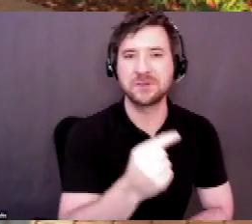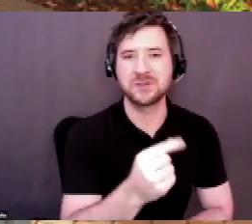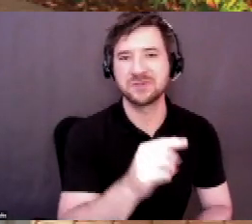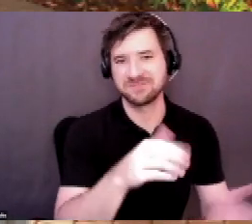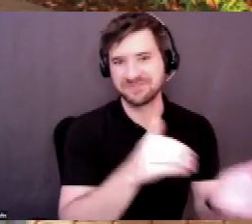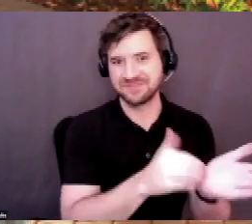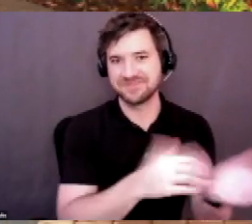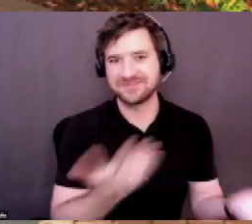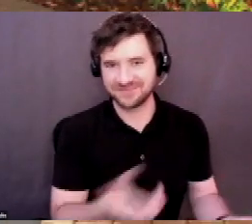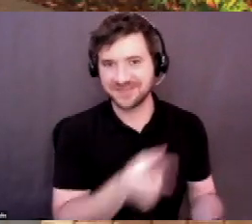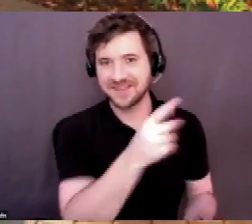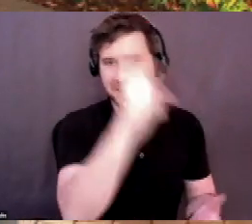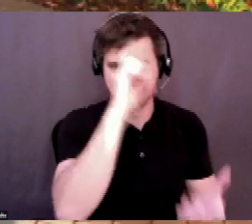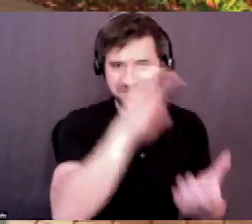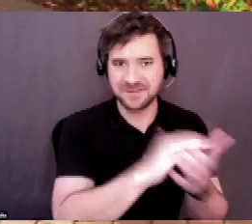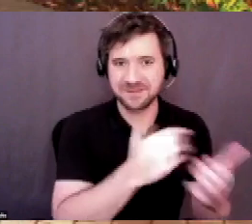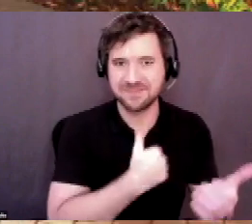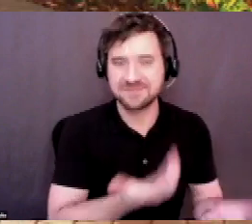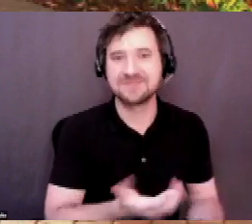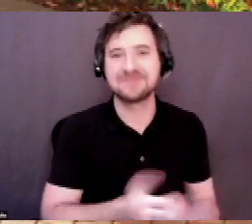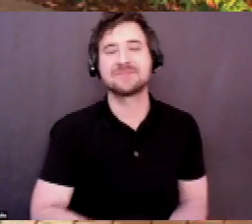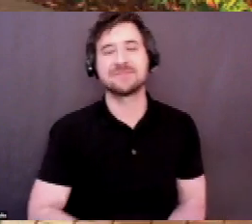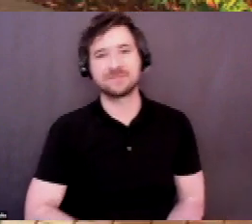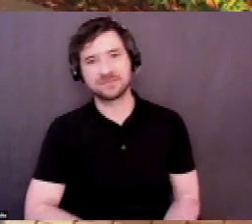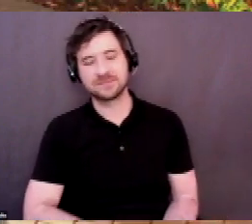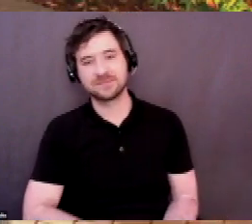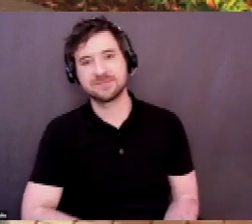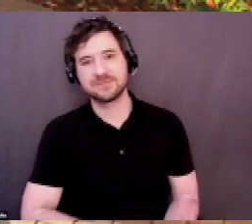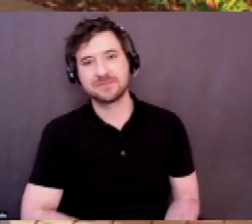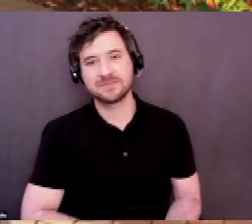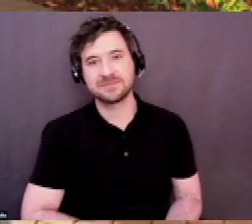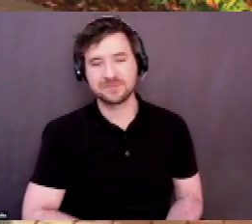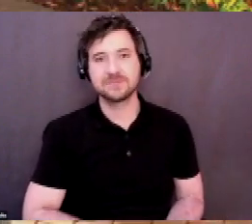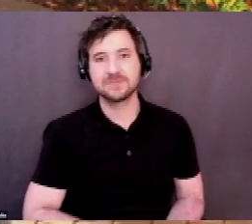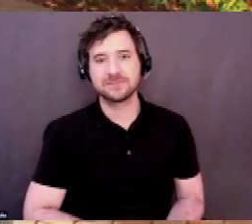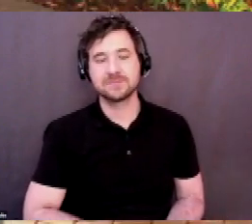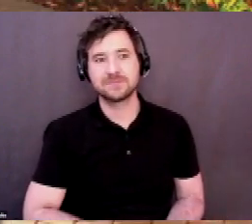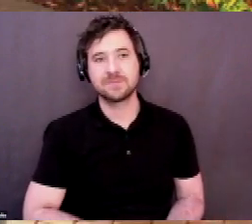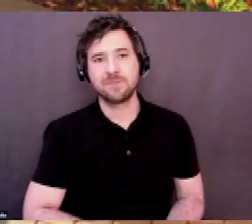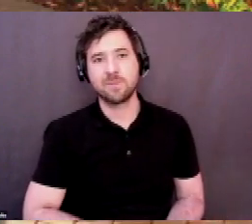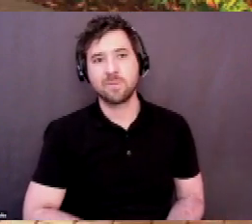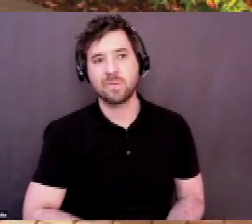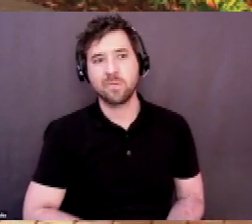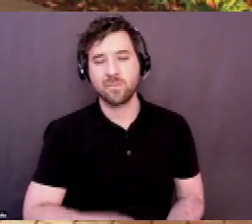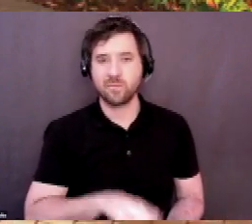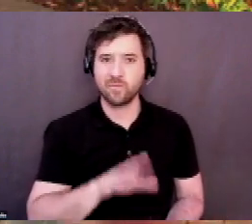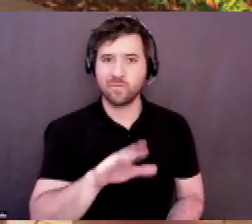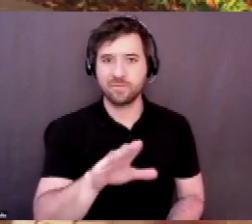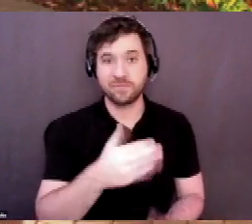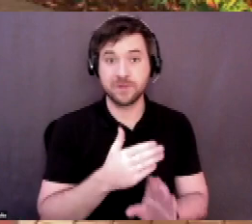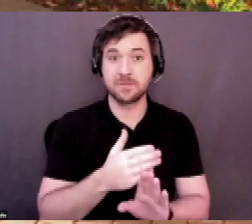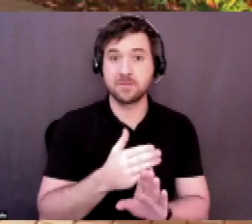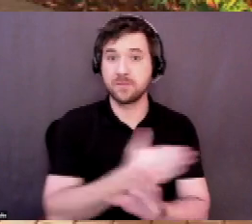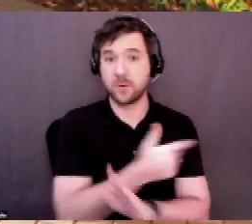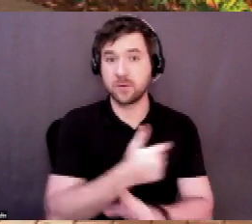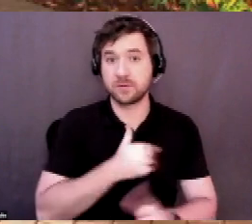But, you know, there came a point, you know, in my preconception journey, even before I was pregnant,